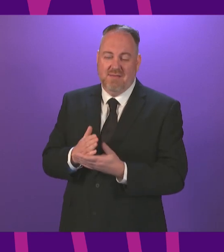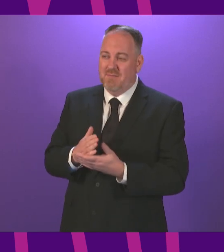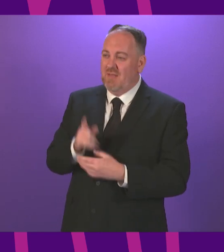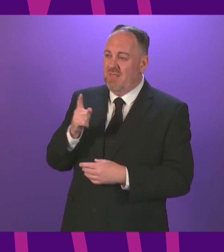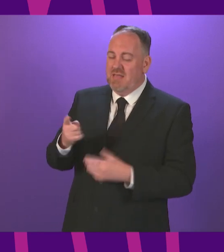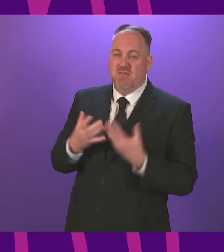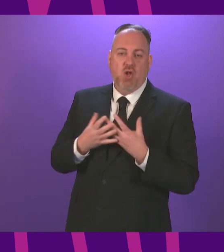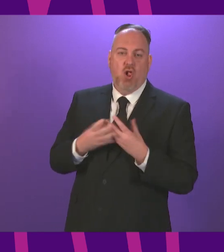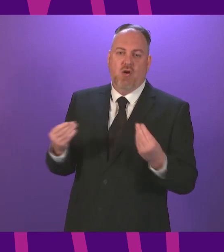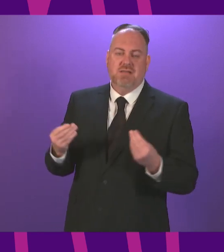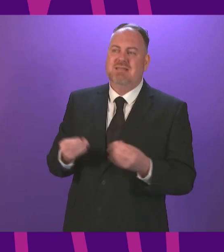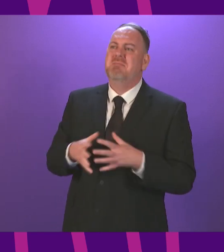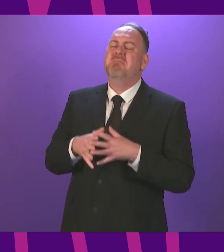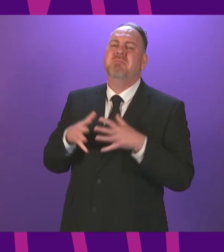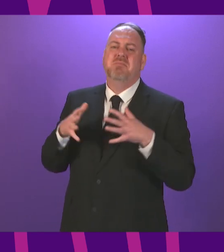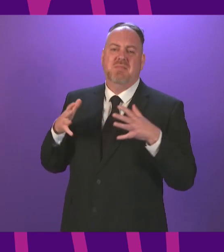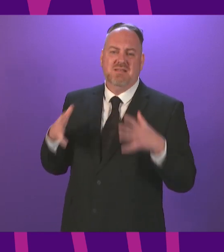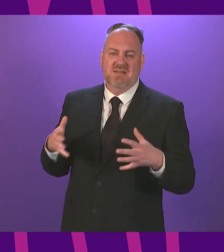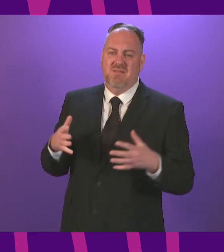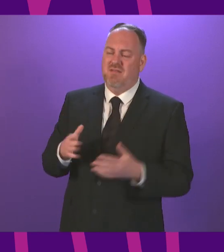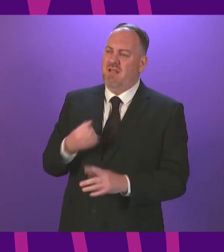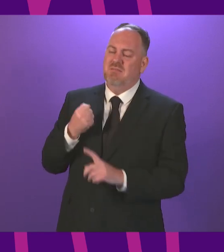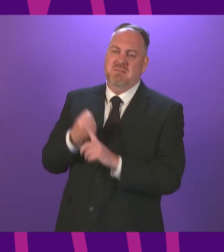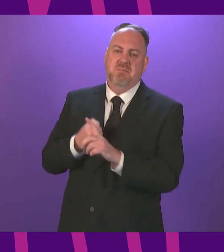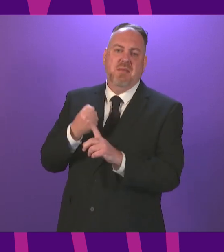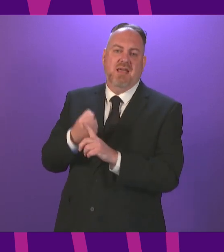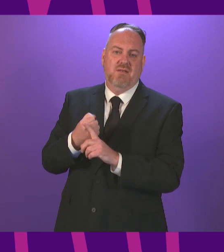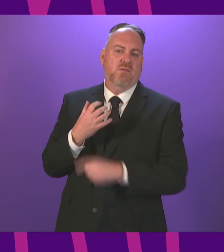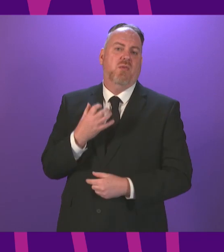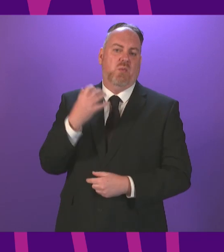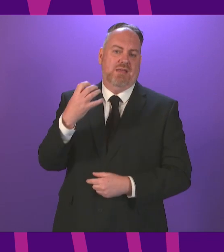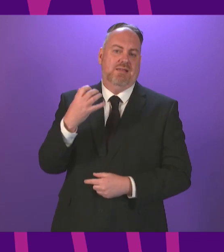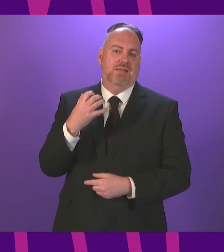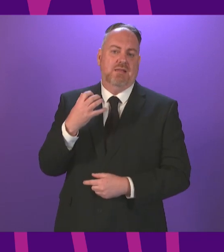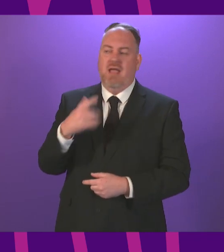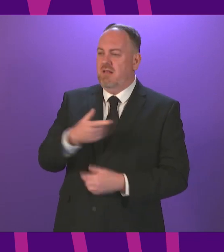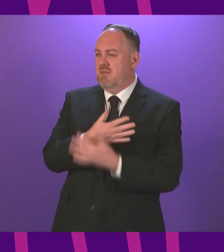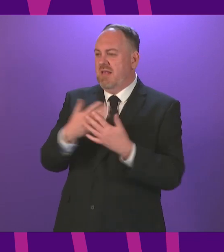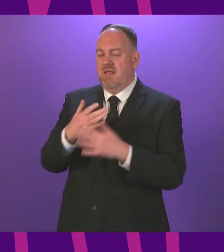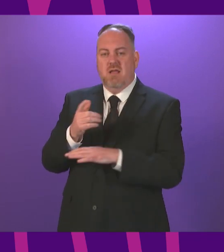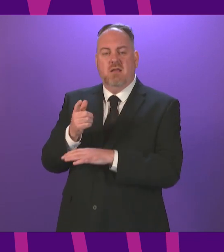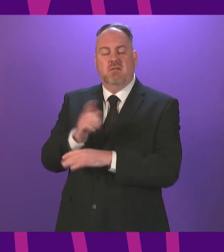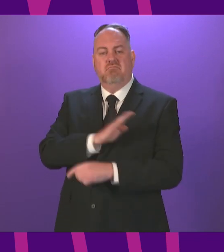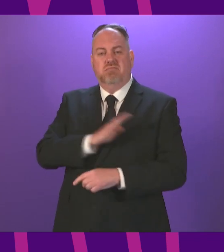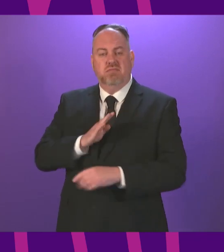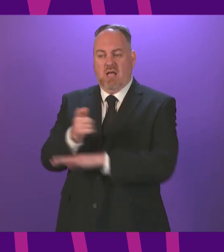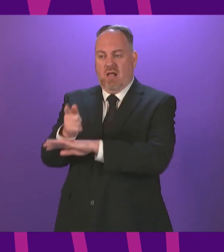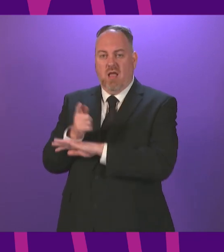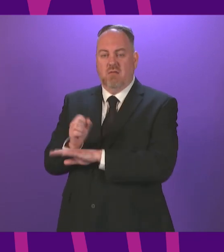what has led many people over the past few days to look past the titles and the 41-gun salutes and have a sense of feeling on a human level for Her Majesty.